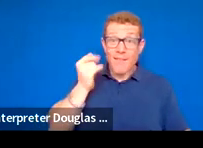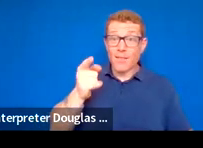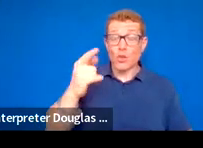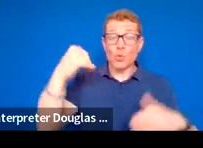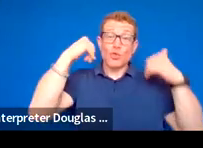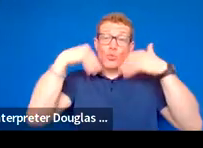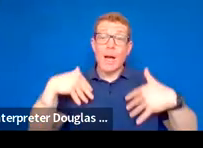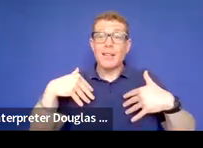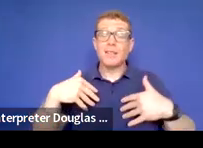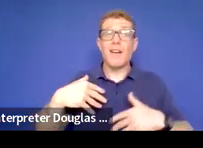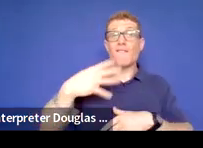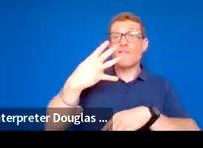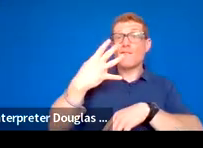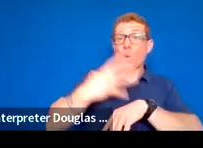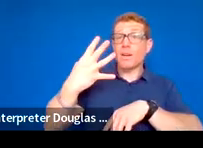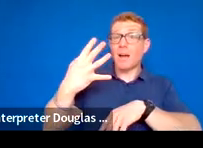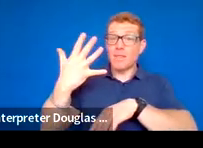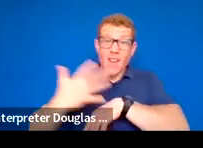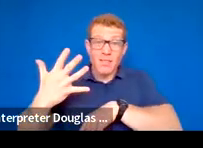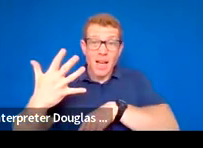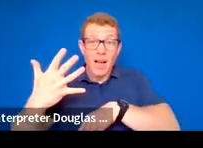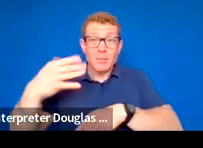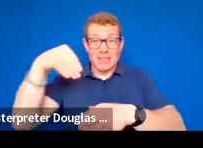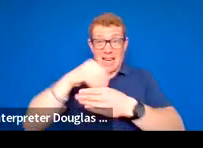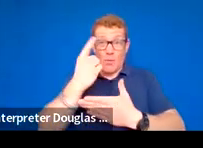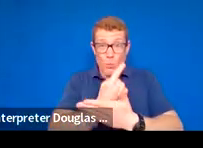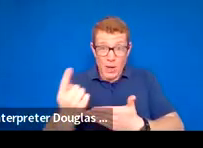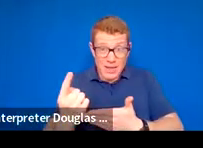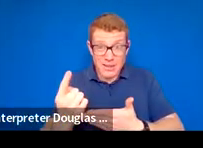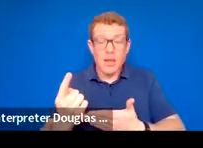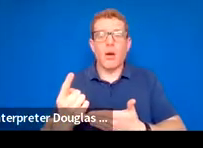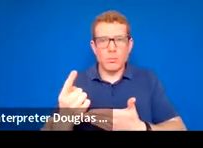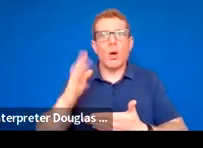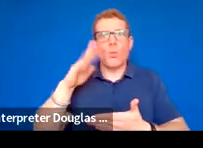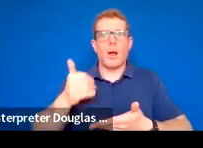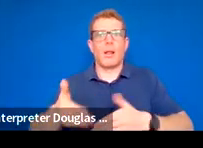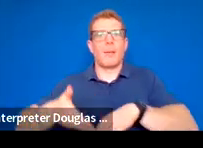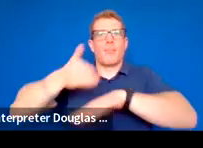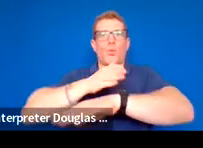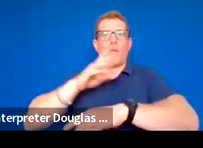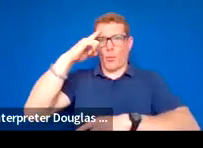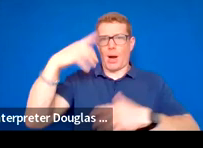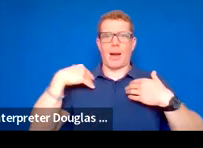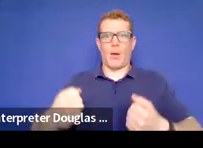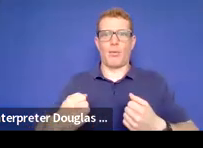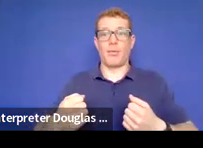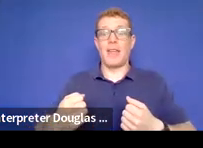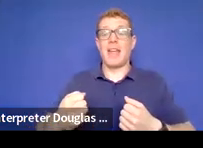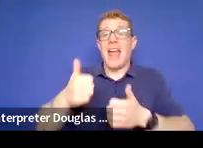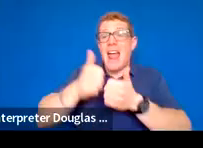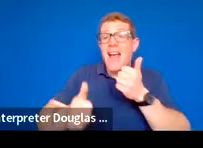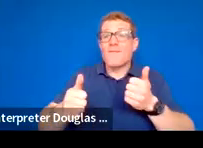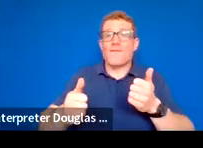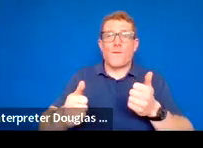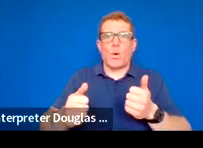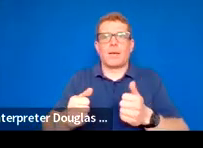You're going to improve your brain health. Okay, for every inch of waste reduction that you give you gain one whole year of brain health.